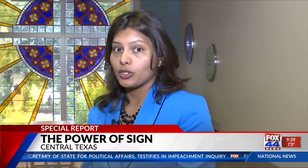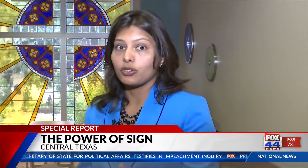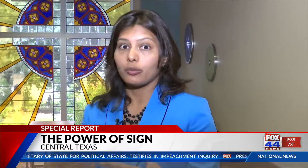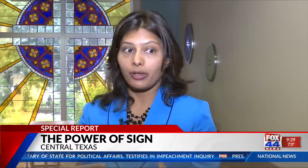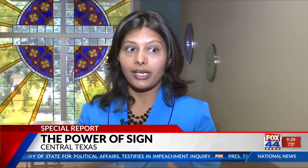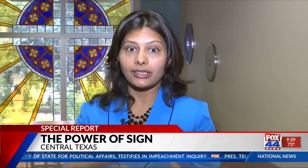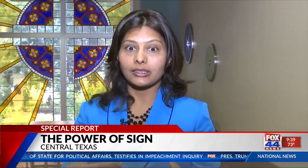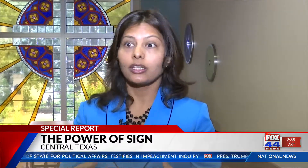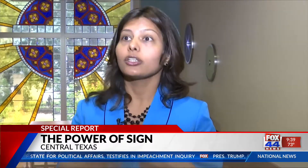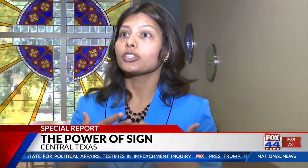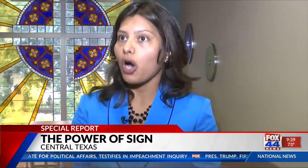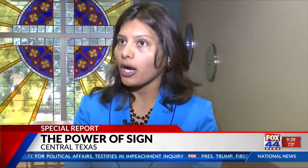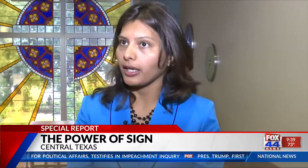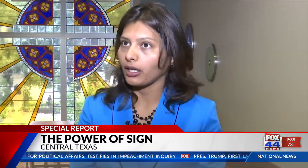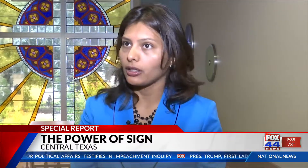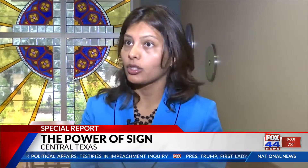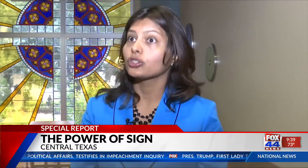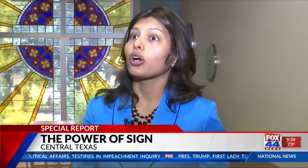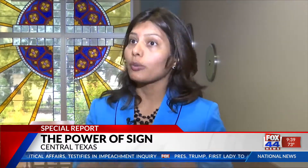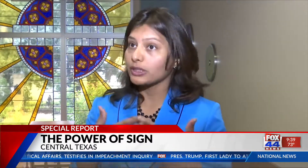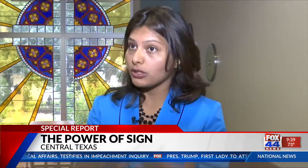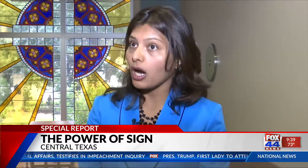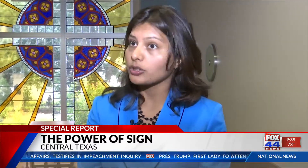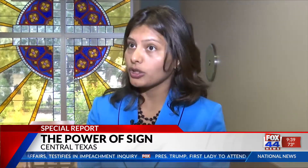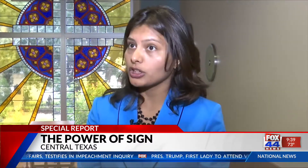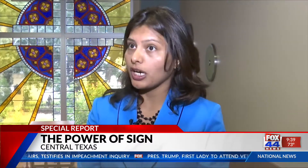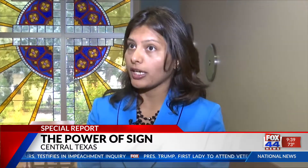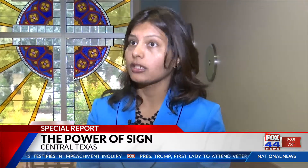be intended to replace our complex languages or it shouldn't be intended to replace